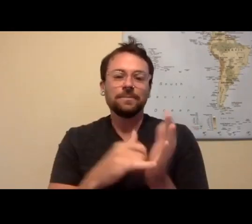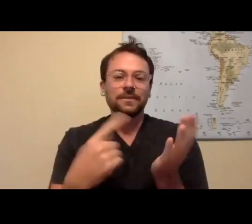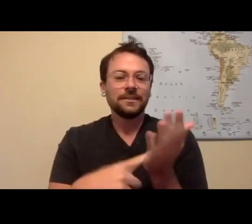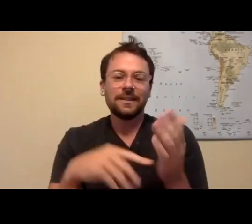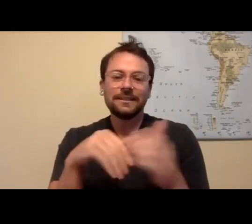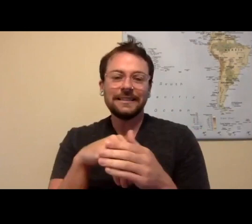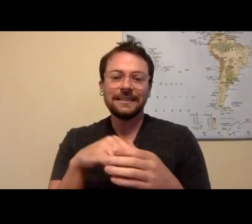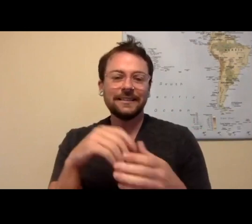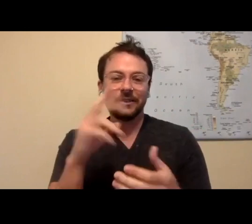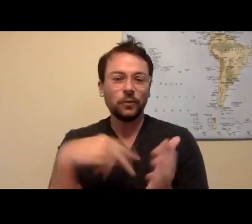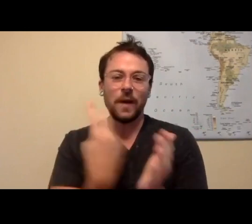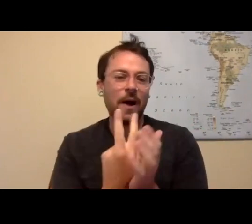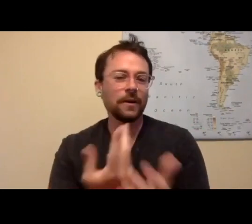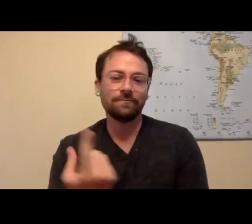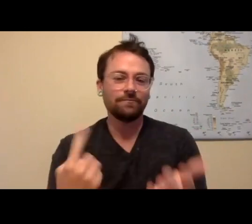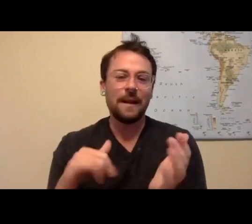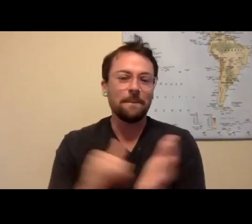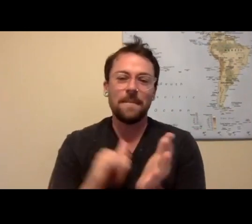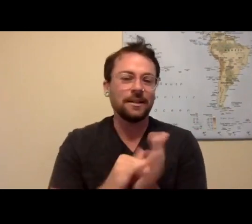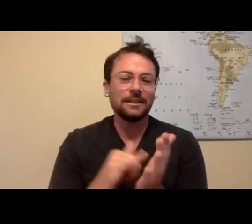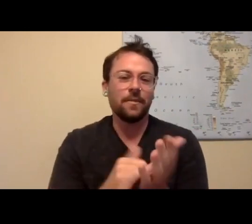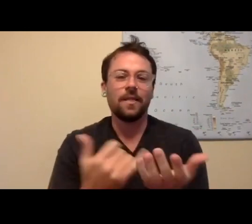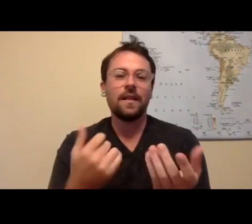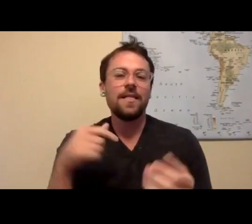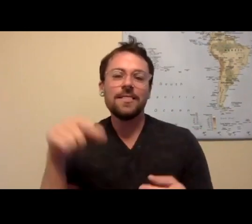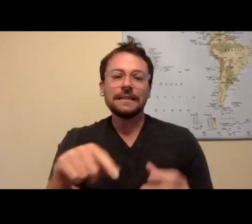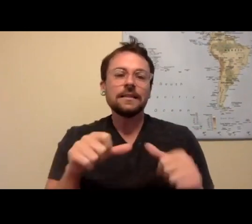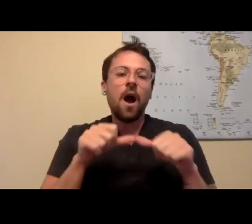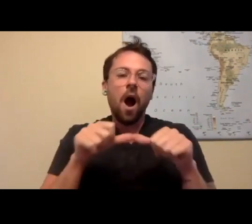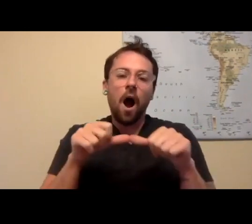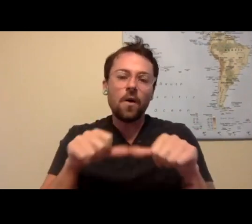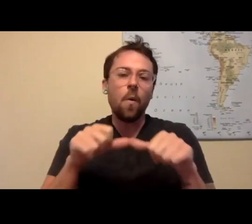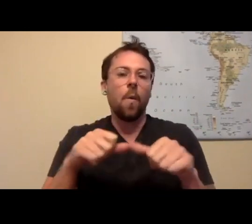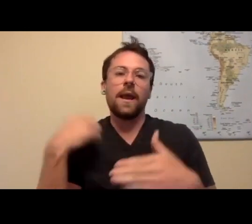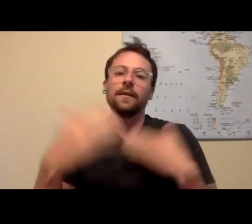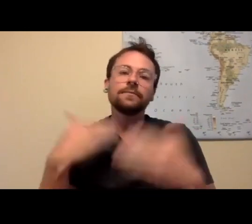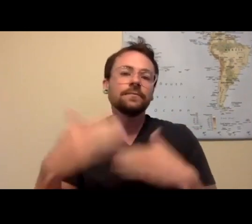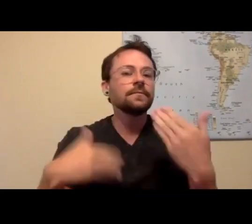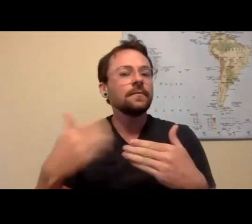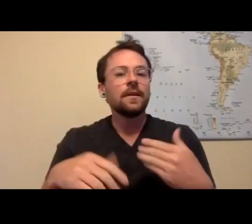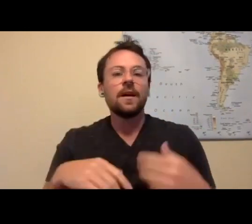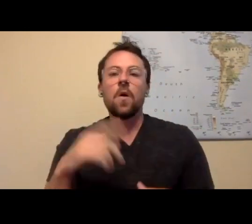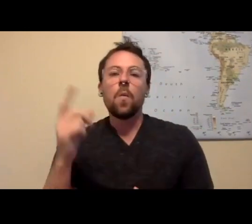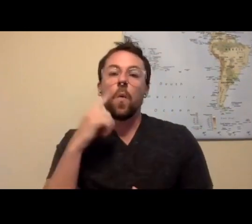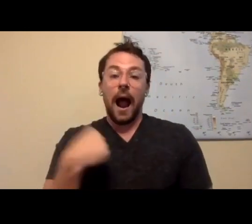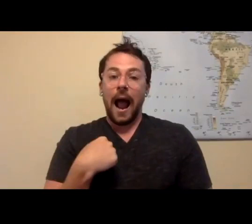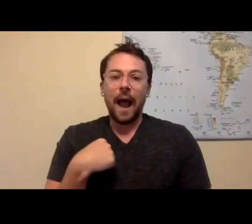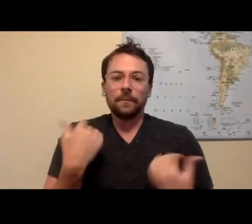> Yeah, I think people just need to remember that this topic is not something we can cover in two hours.